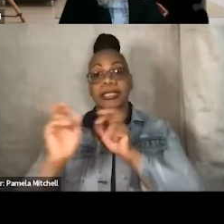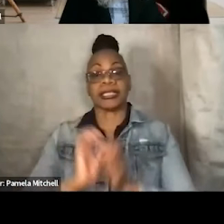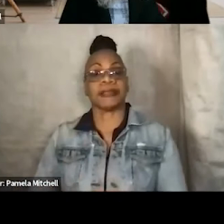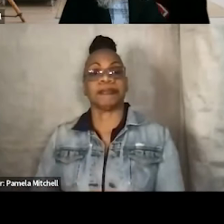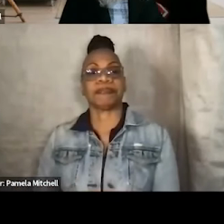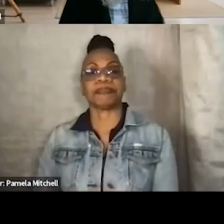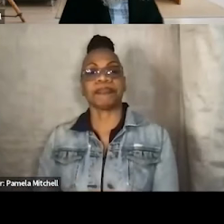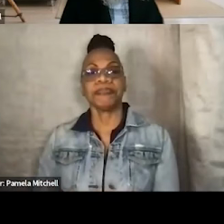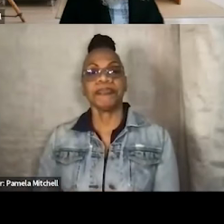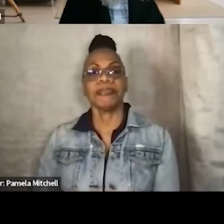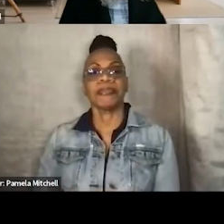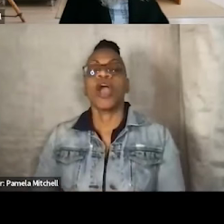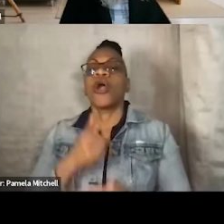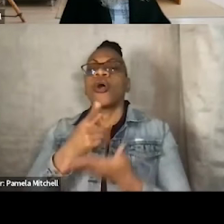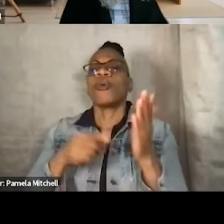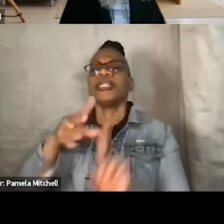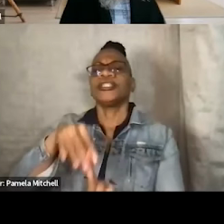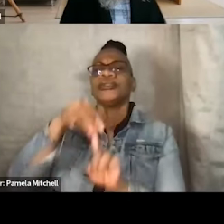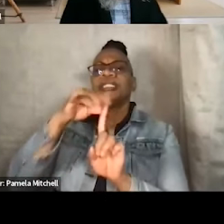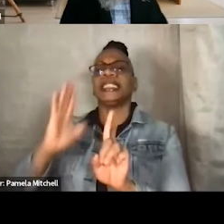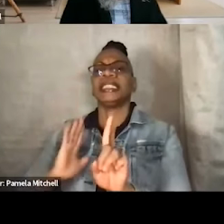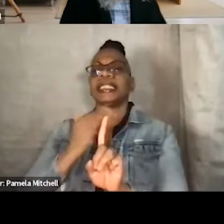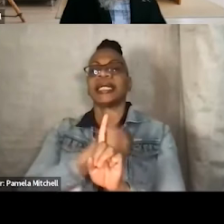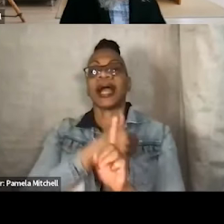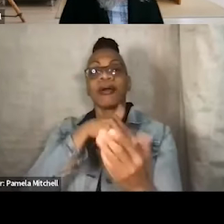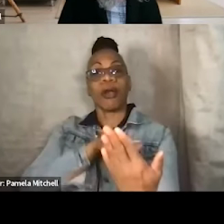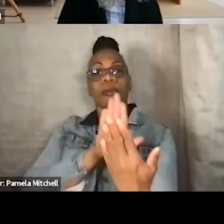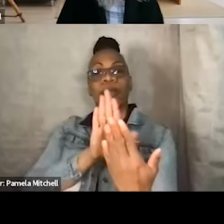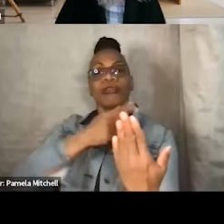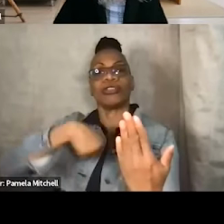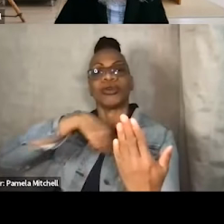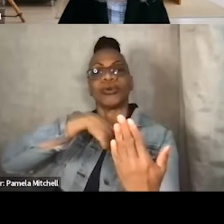What is unique about our approach is that we are approaching it as a collaborative.